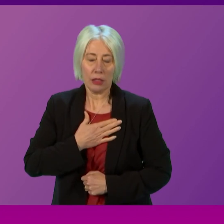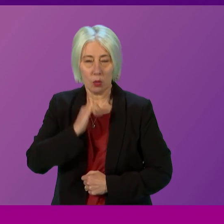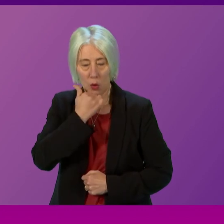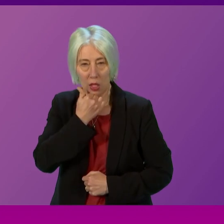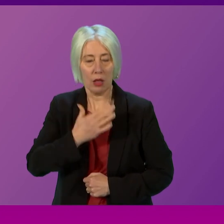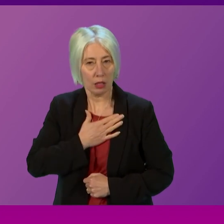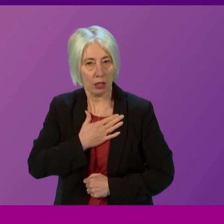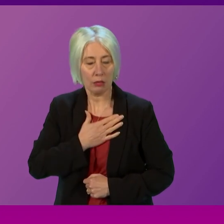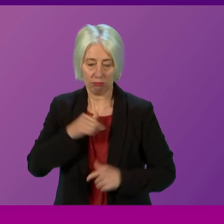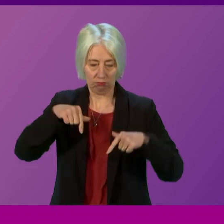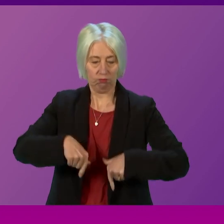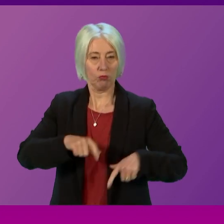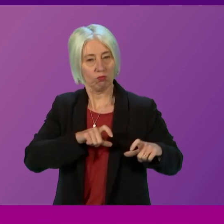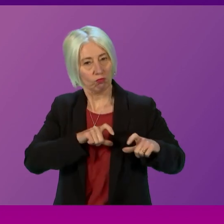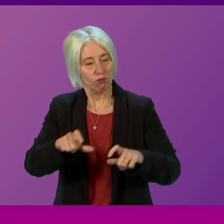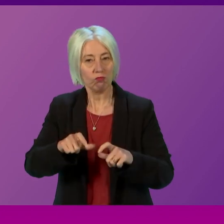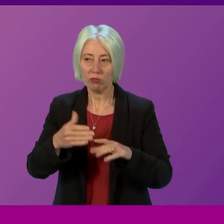We will continue to take the actions that we have been taking. Douglas Ross talks about